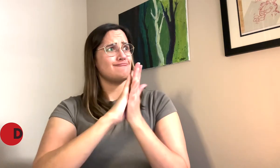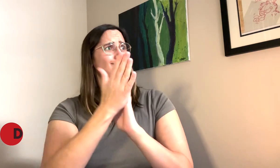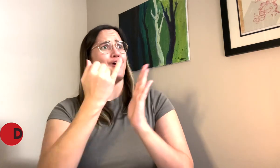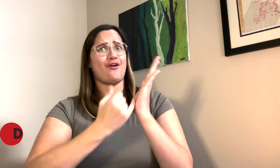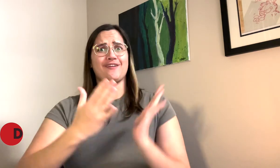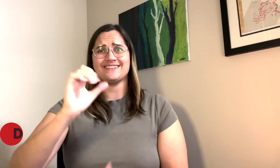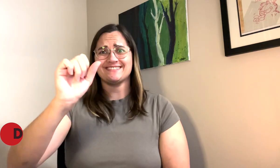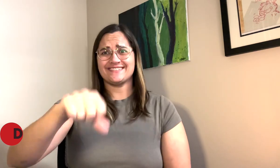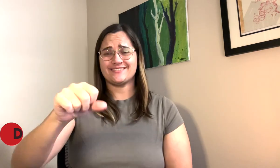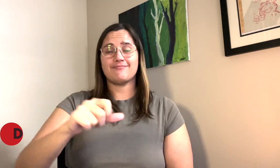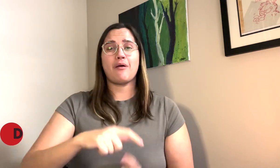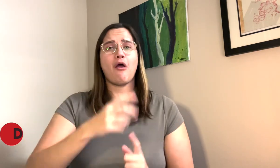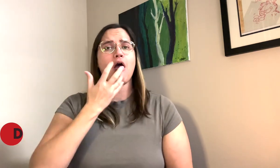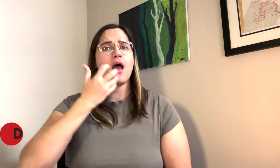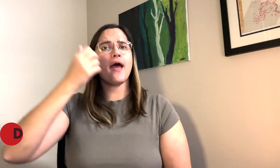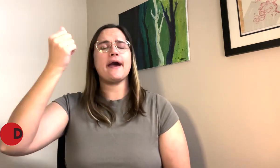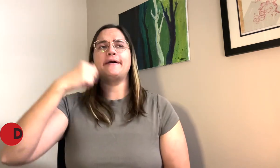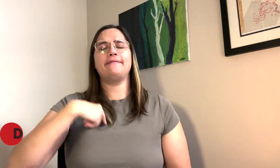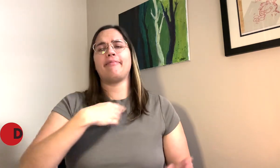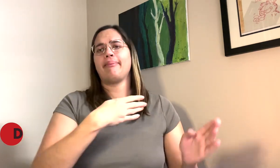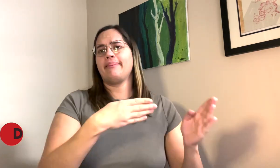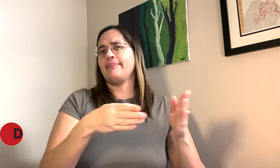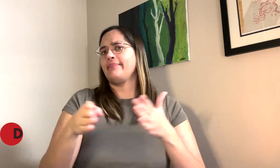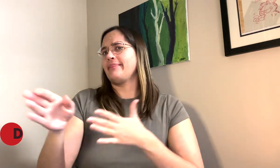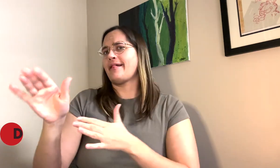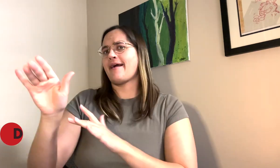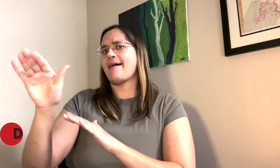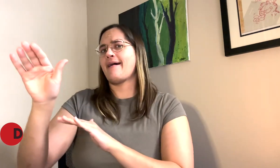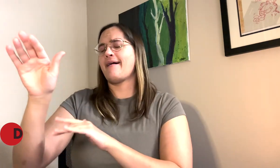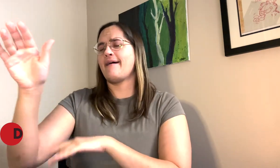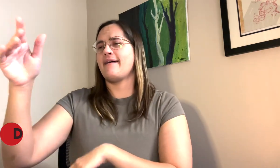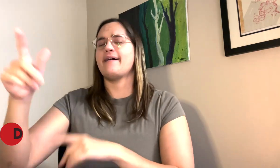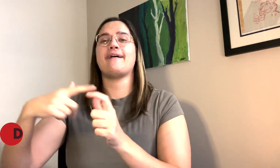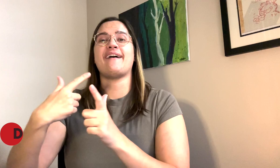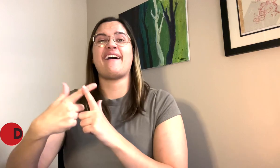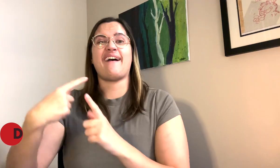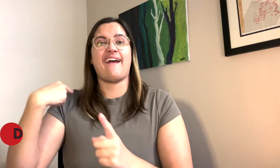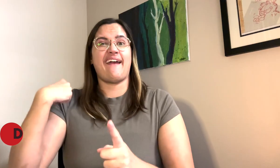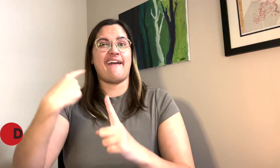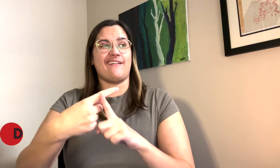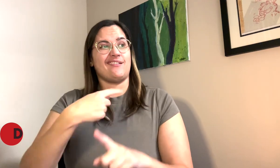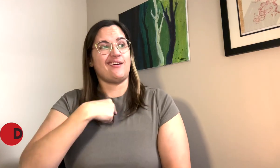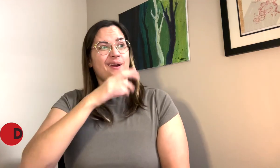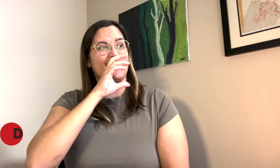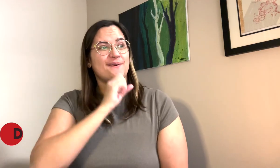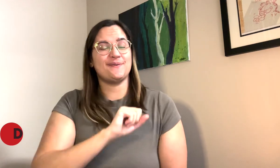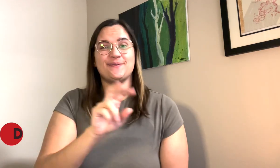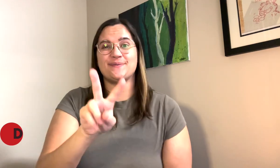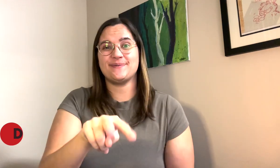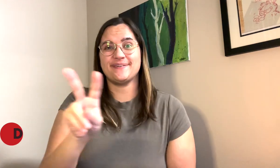But then as I got older, I got sidetracked. When I was 22 years old,